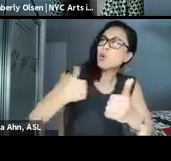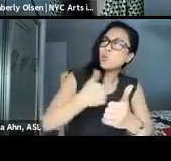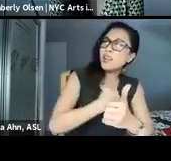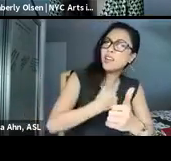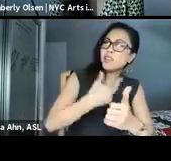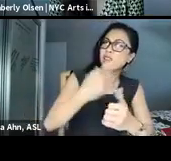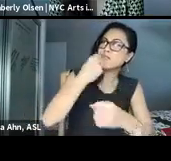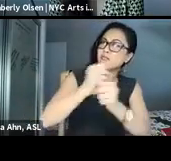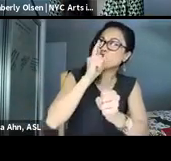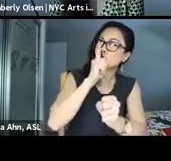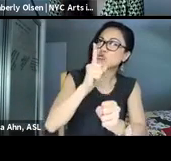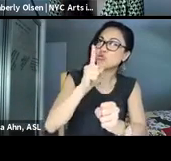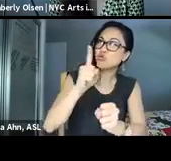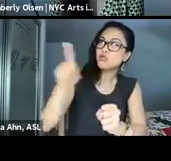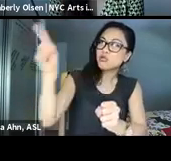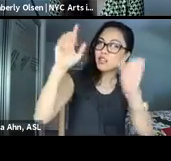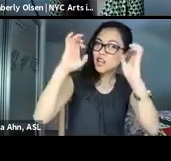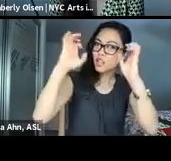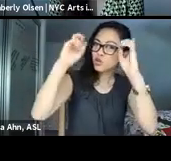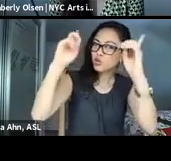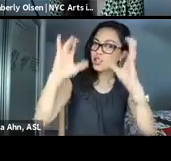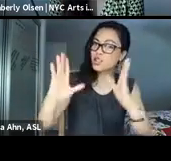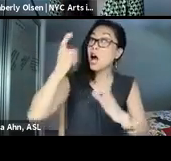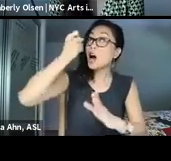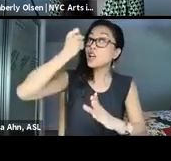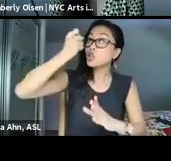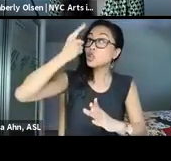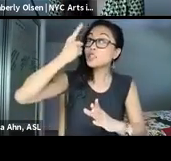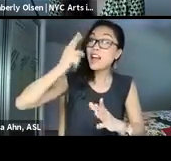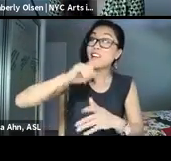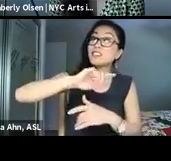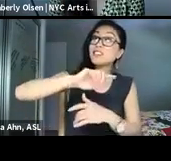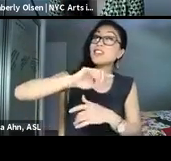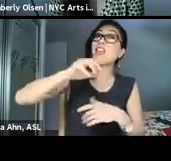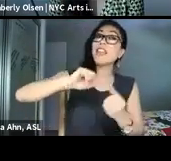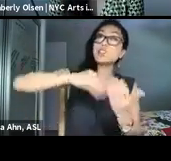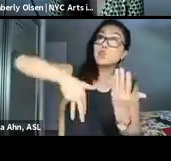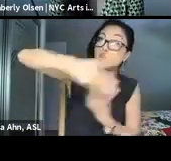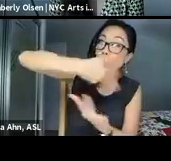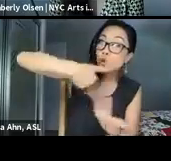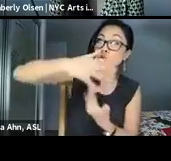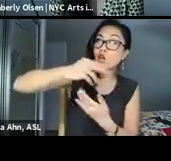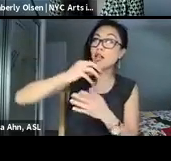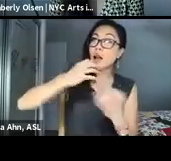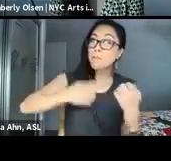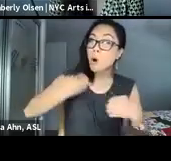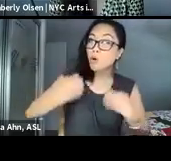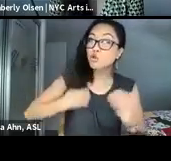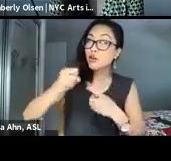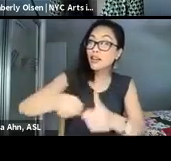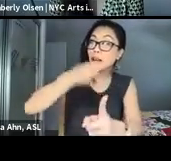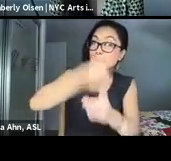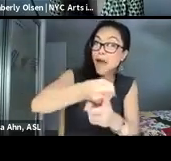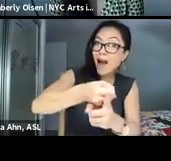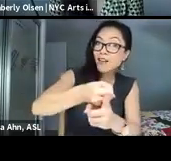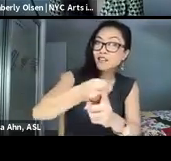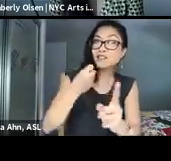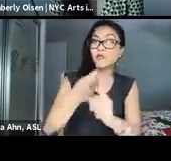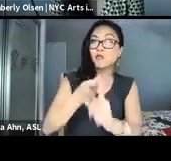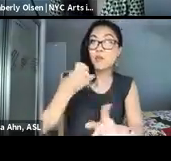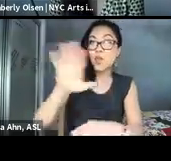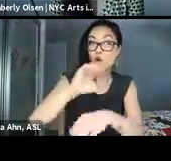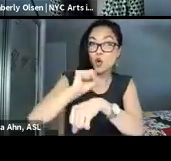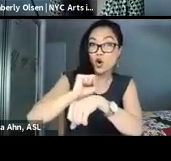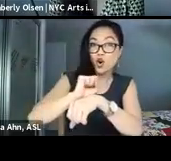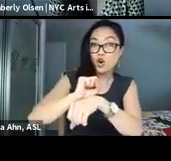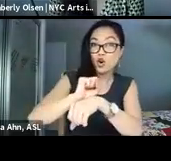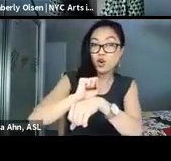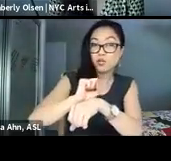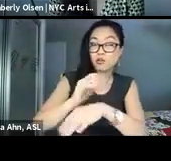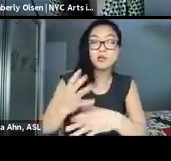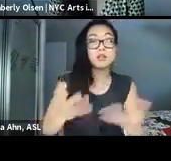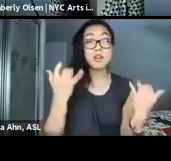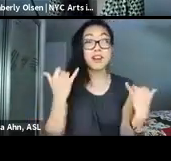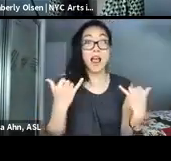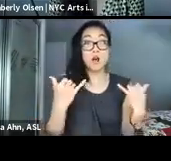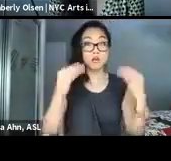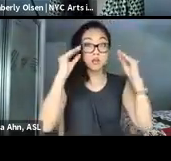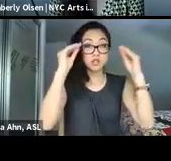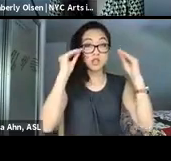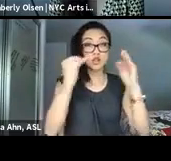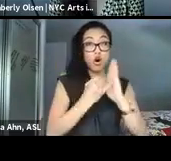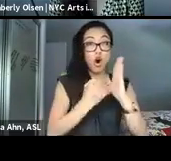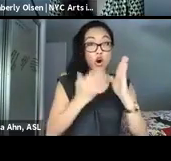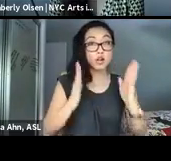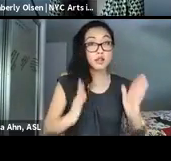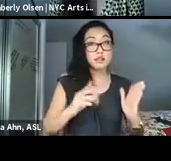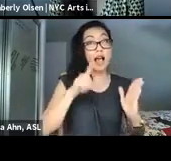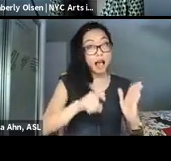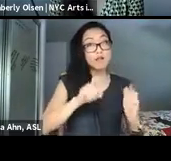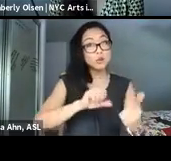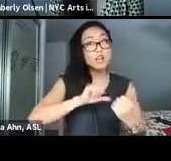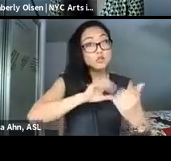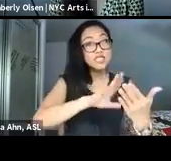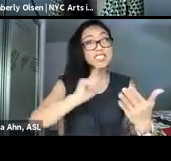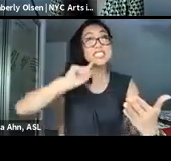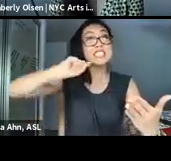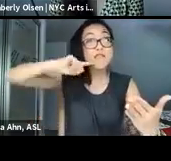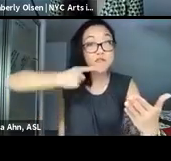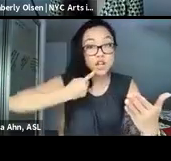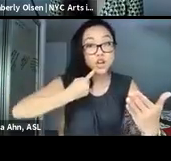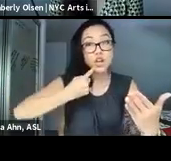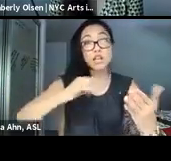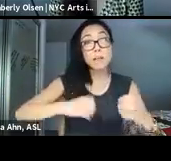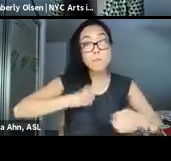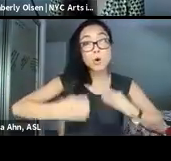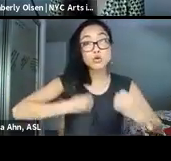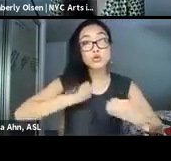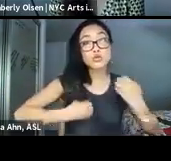a compilation that you have said, we're looking at educators to address digital content. How